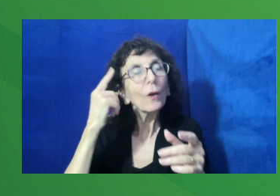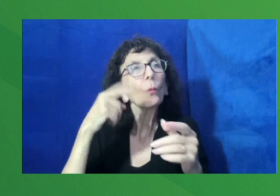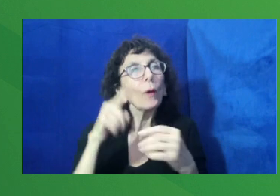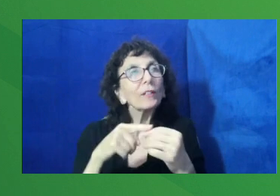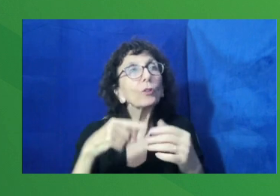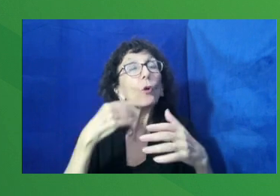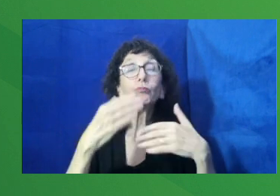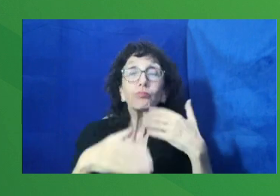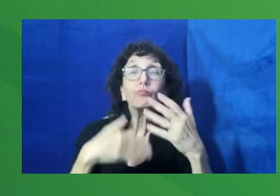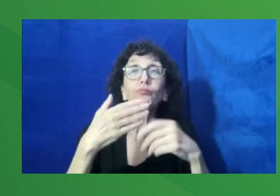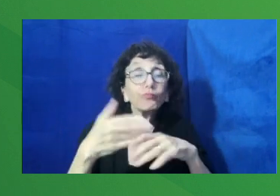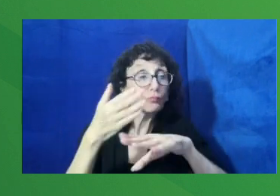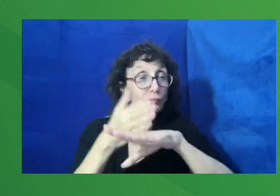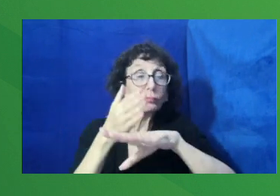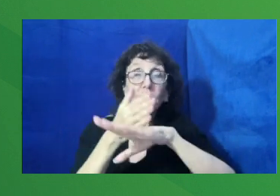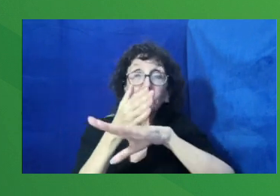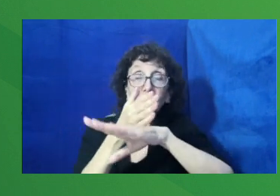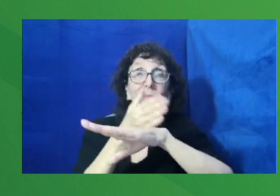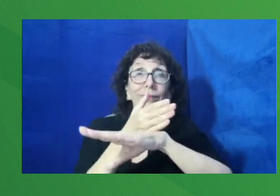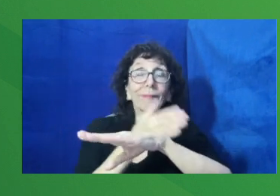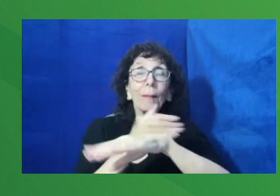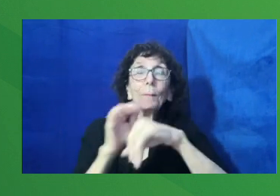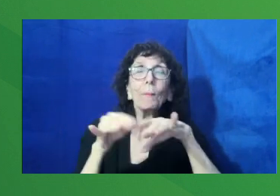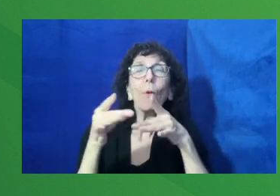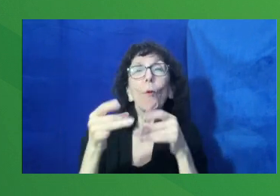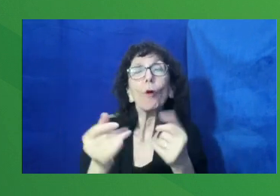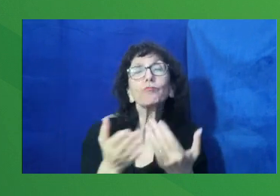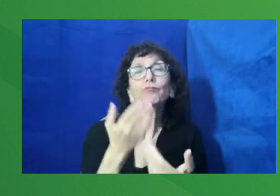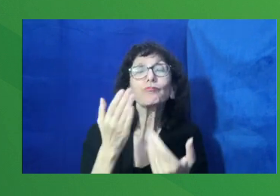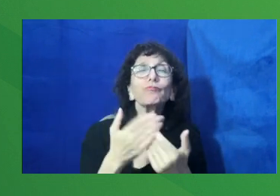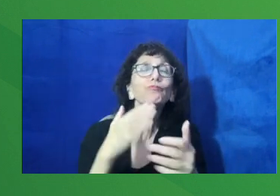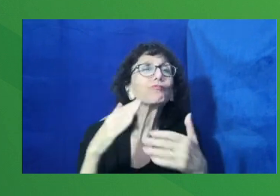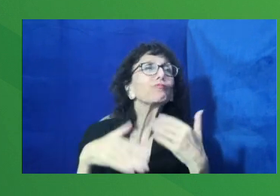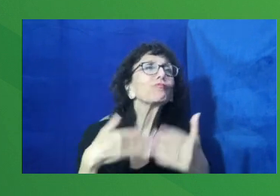the better you get at it, the easier it becomes. So, the results first and